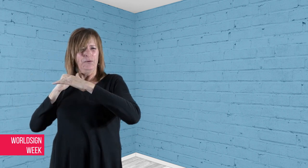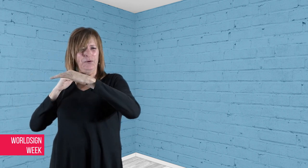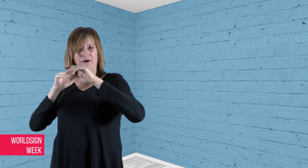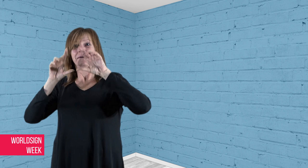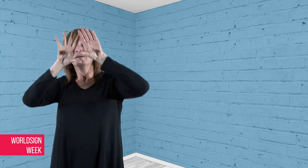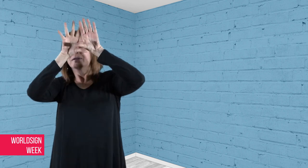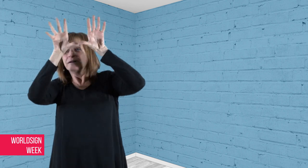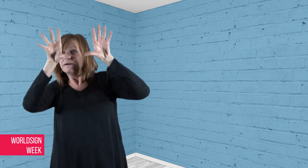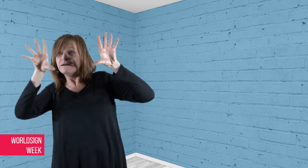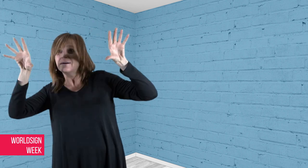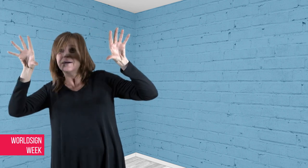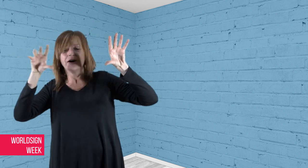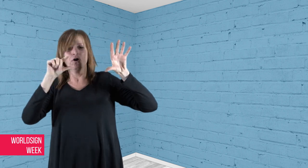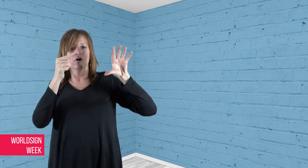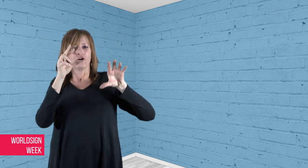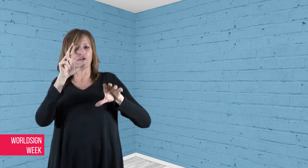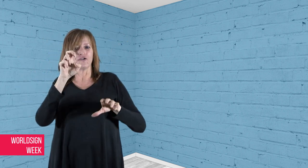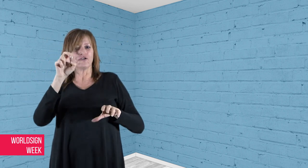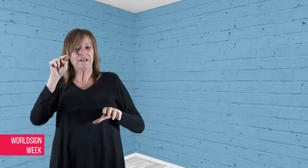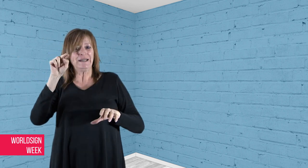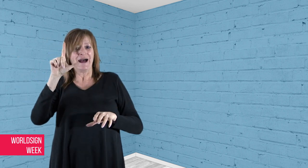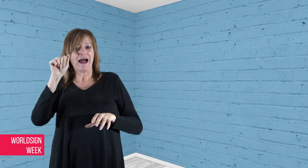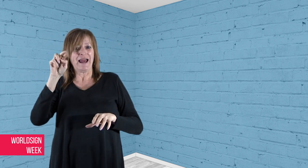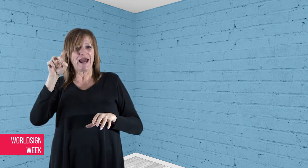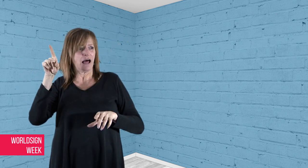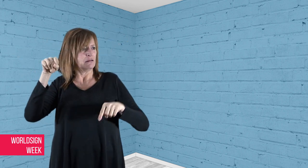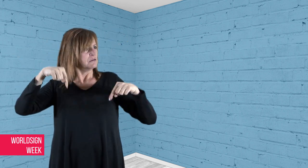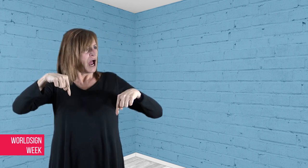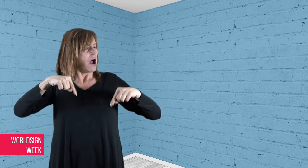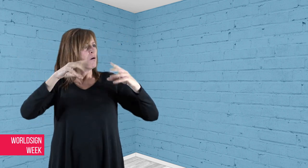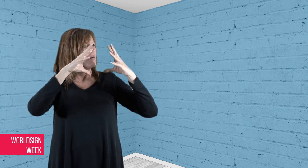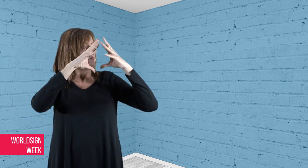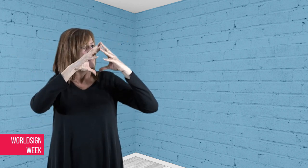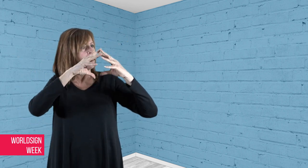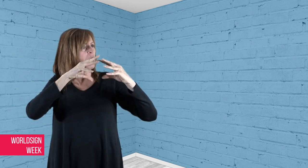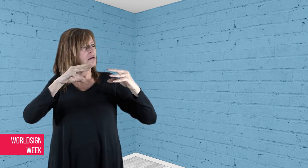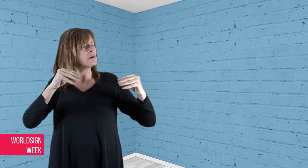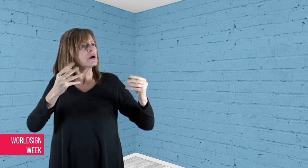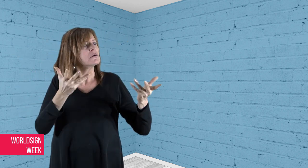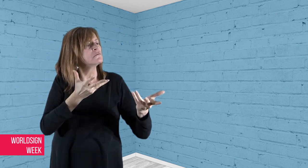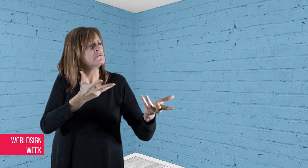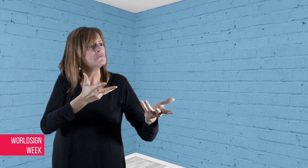Greenland is melting.